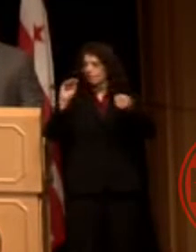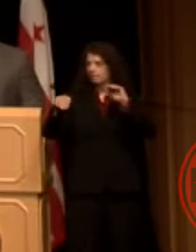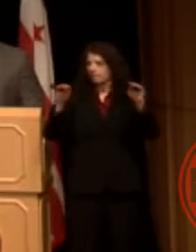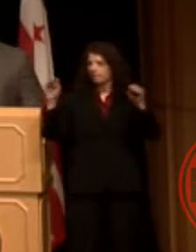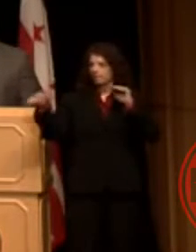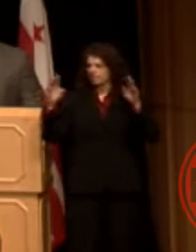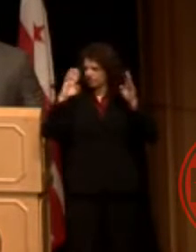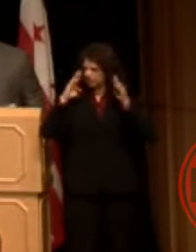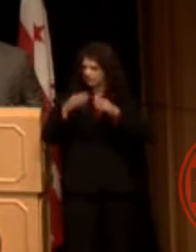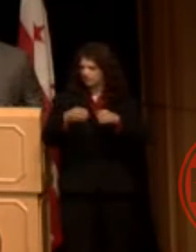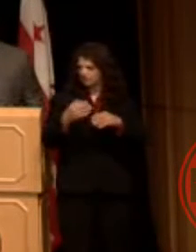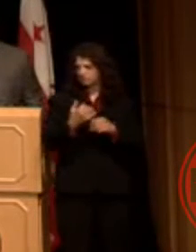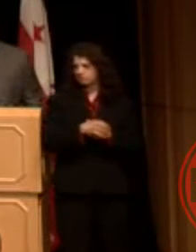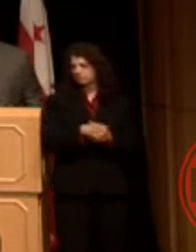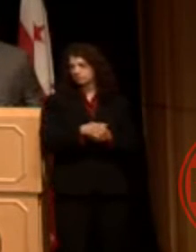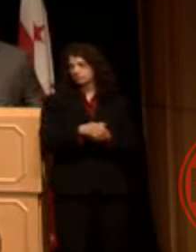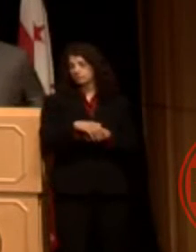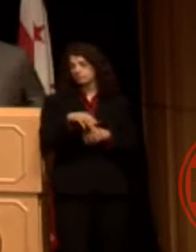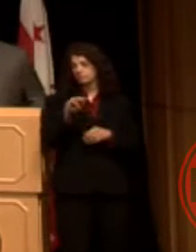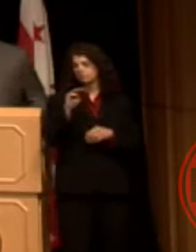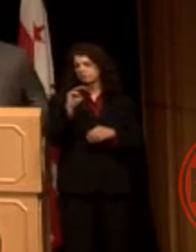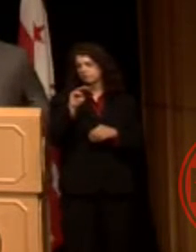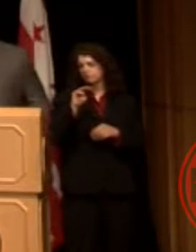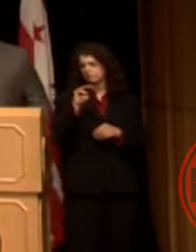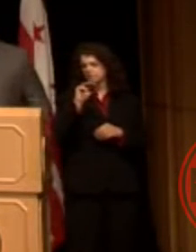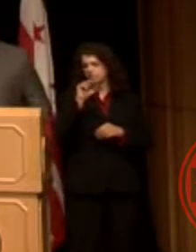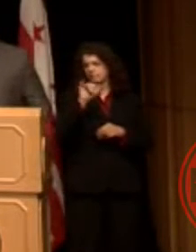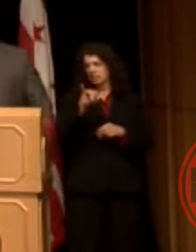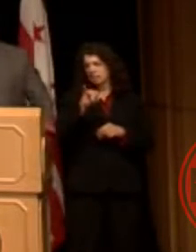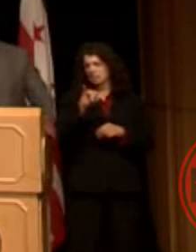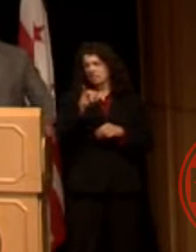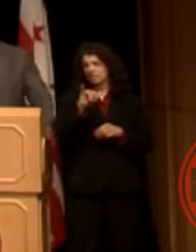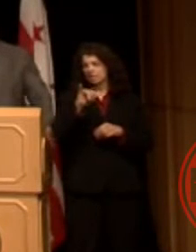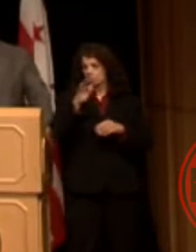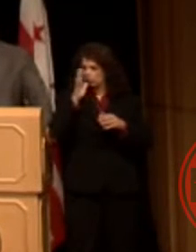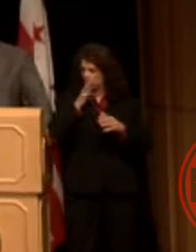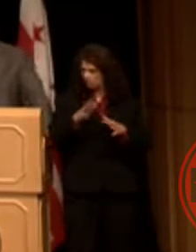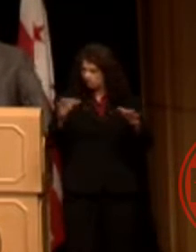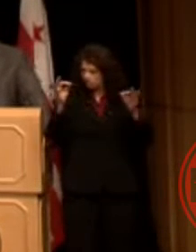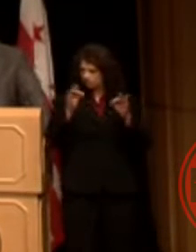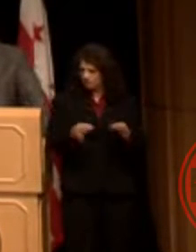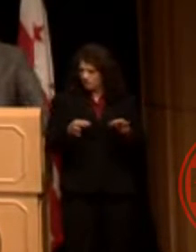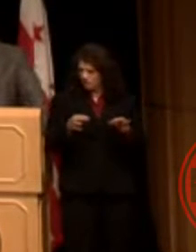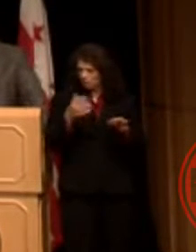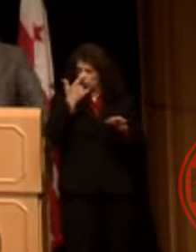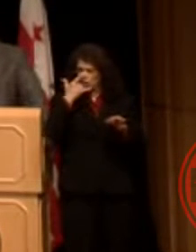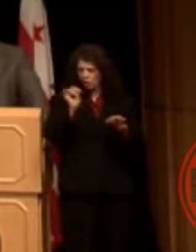DESIGNS INTO REALITY. UP NEXT IS THE EDGEWOOD PARK AND